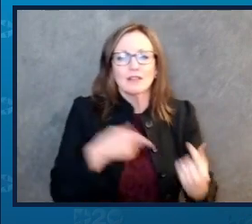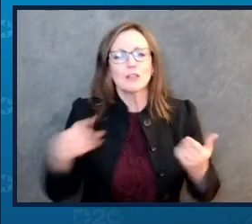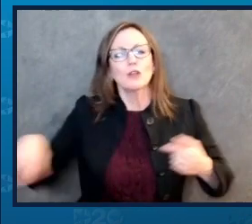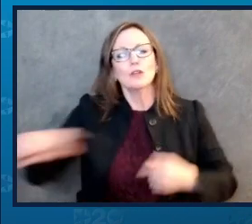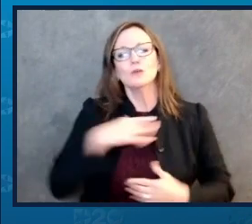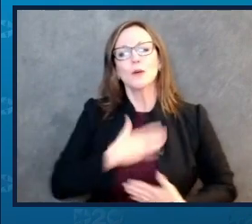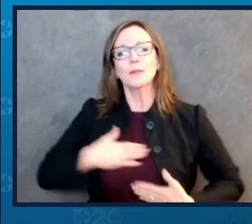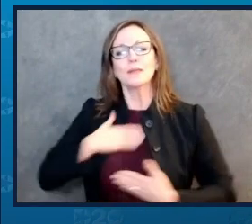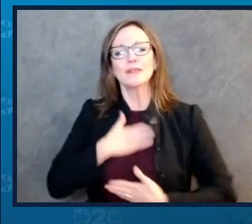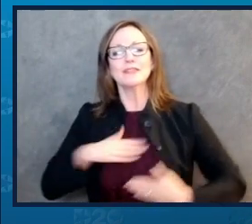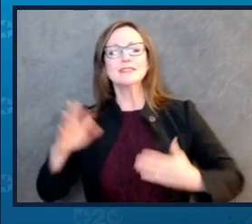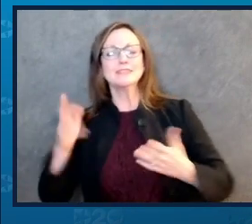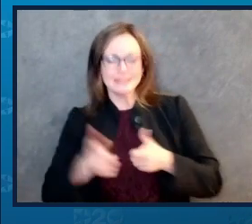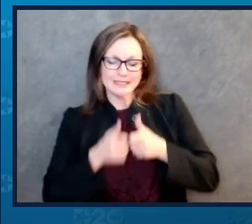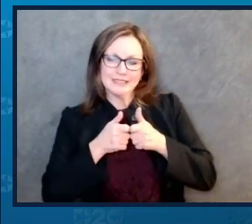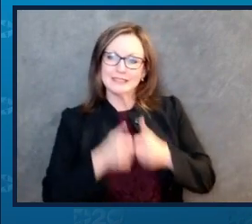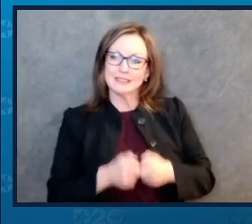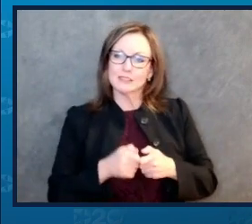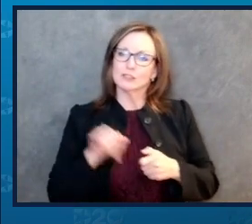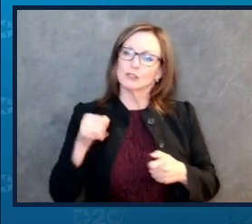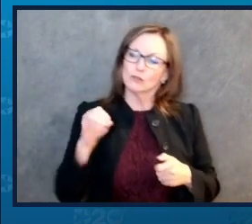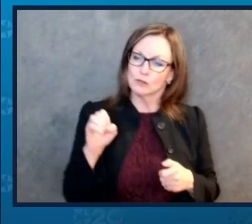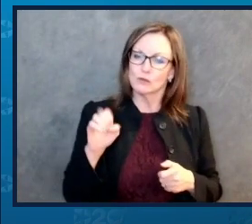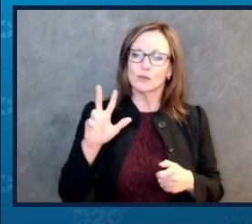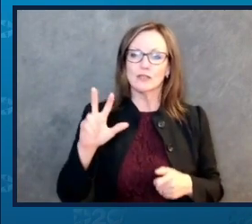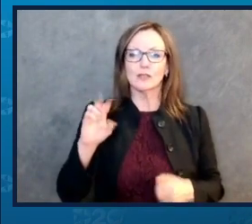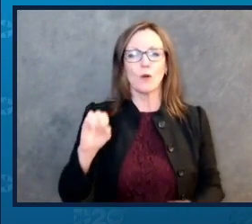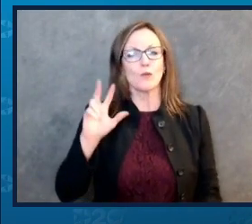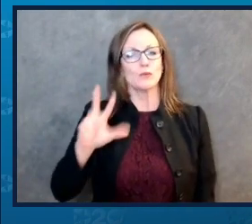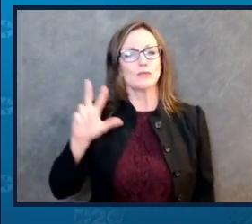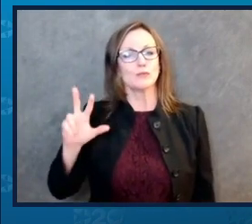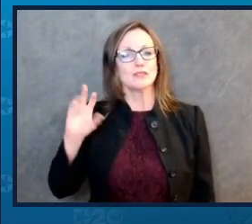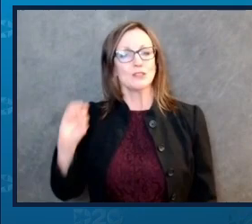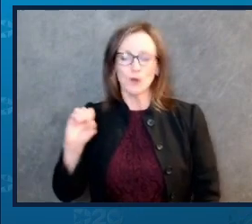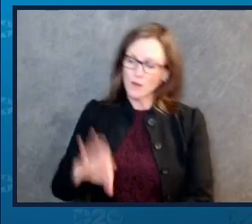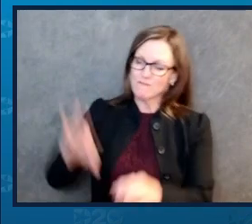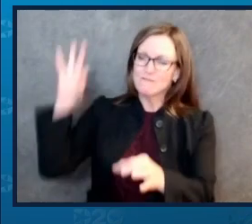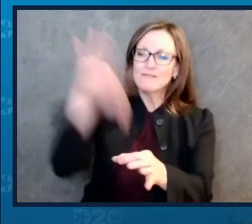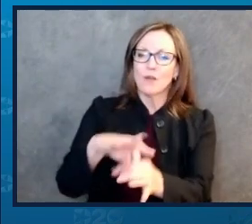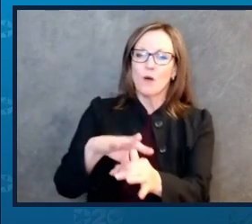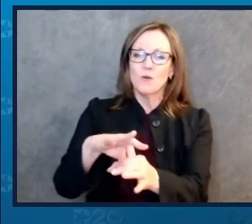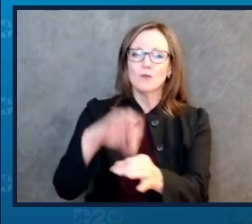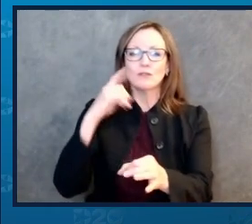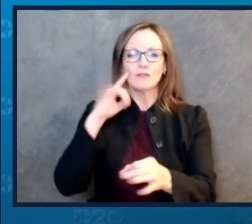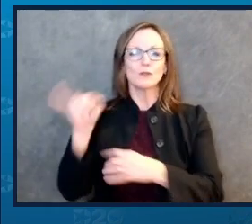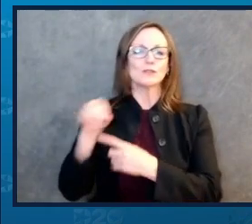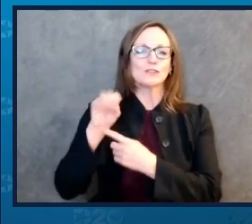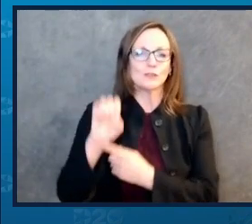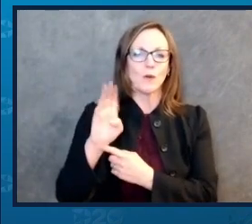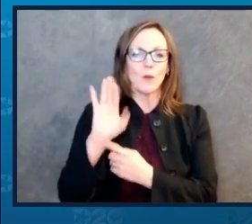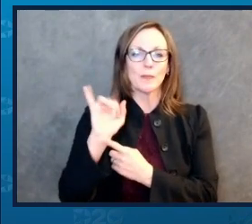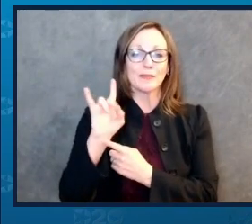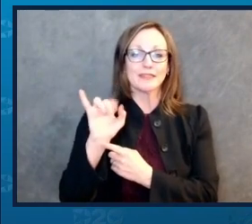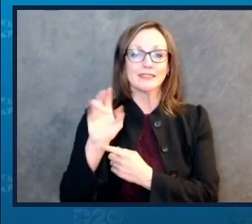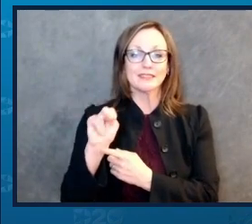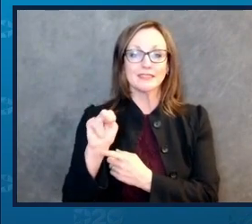PLUGGED INTO THE CAMPAIGN TO GET MORE INFORMATION ON HOW TO VOTE AND HOW TO VOLUNTEER.